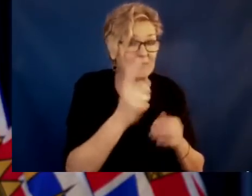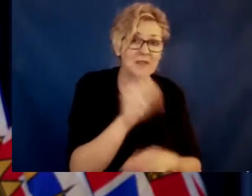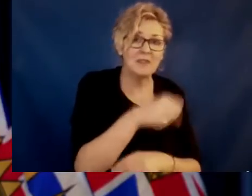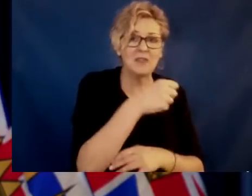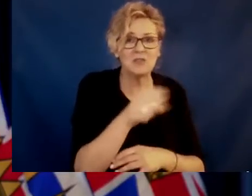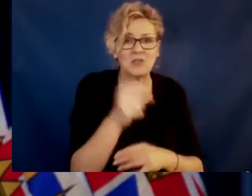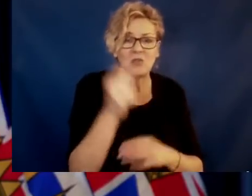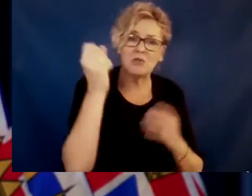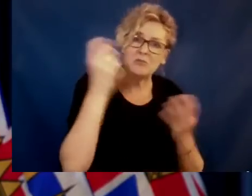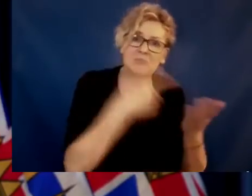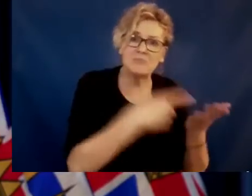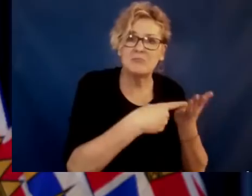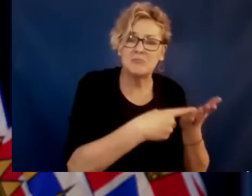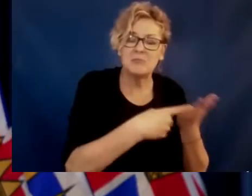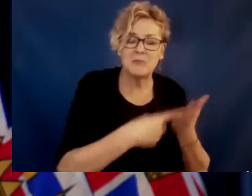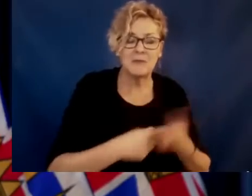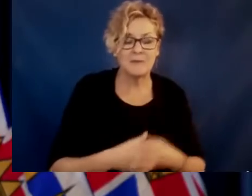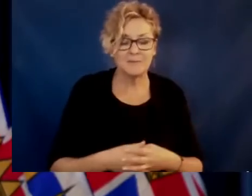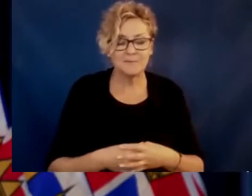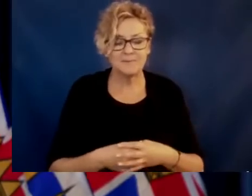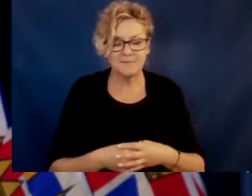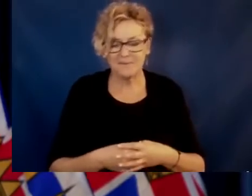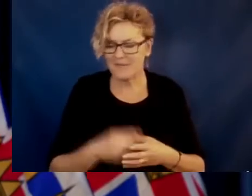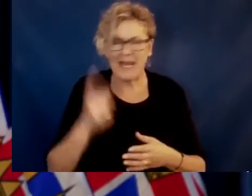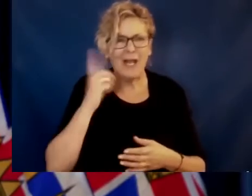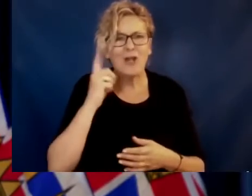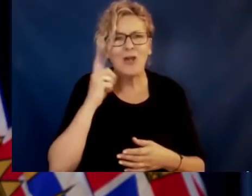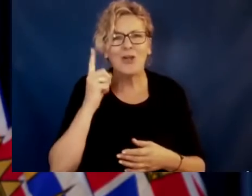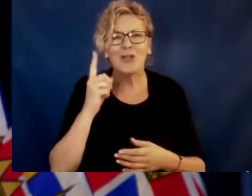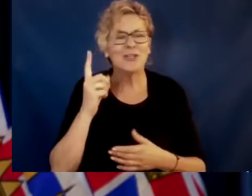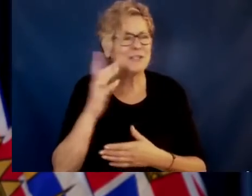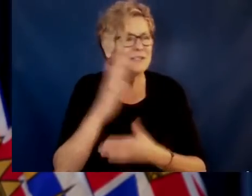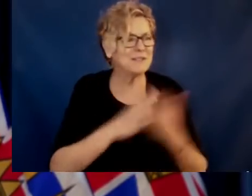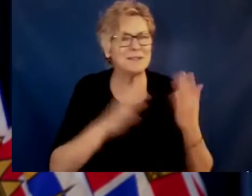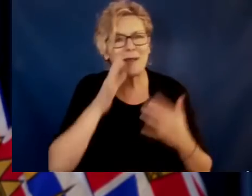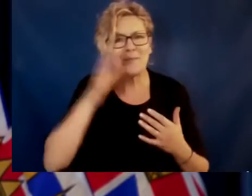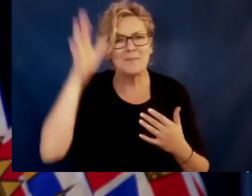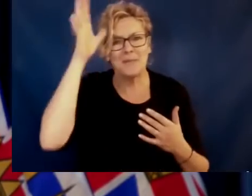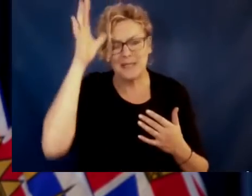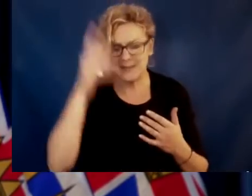a very small way, a limited way, and do some of the other innovative things.